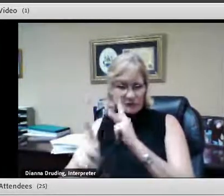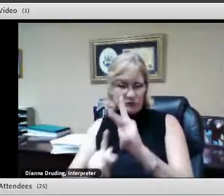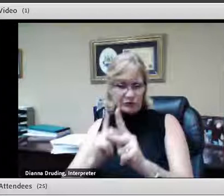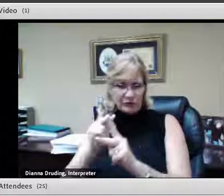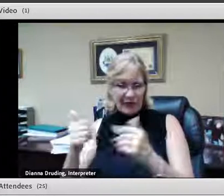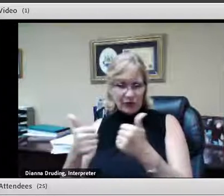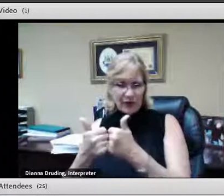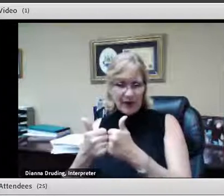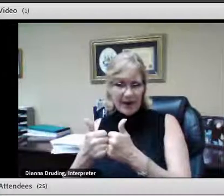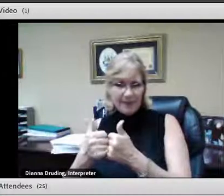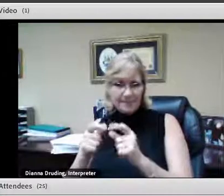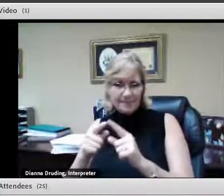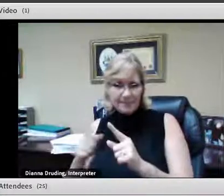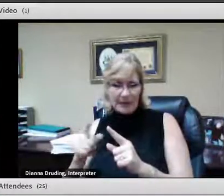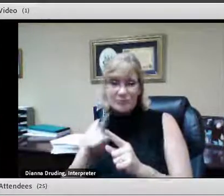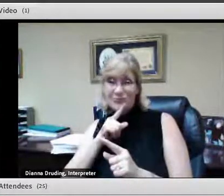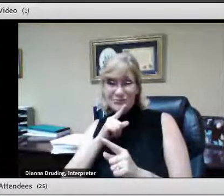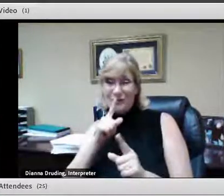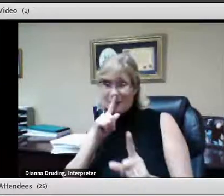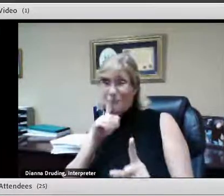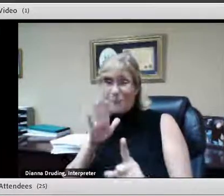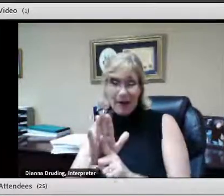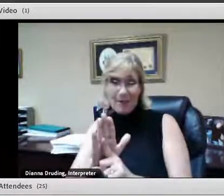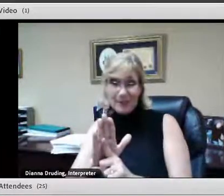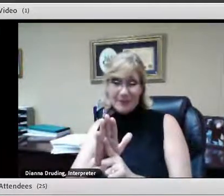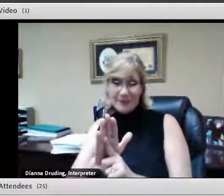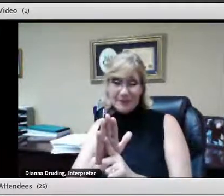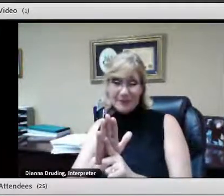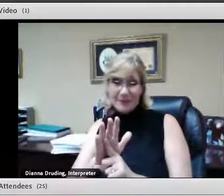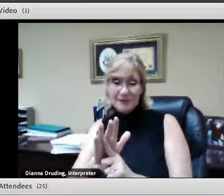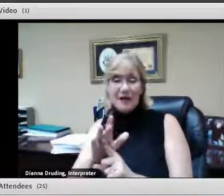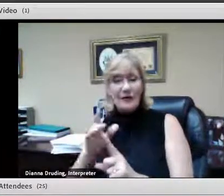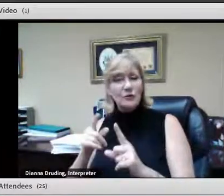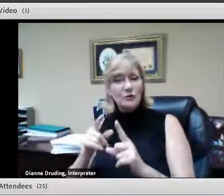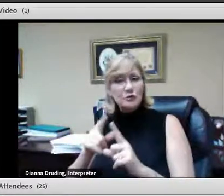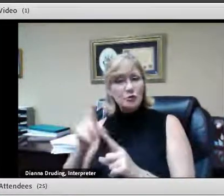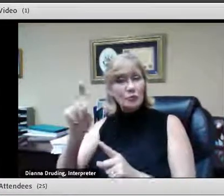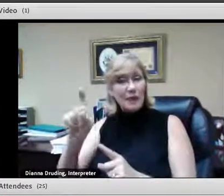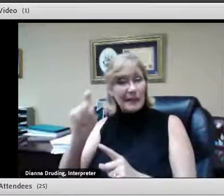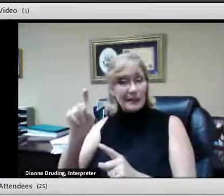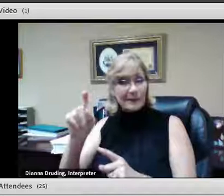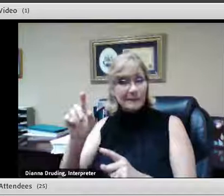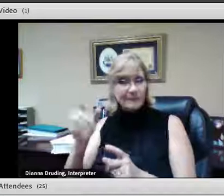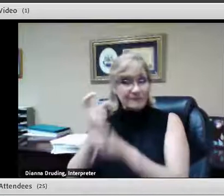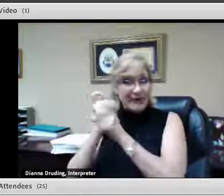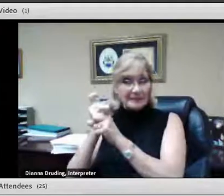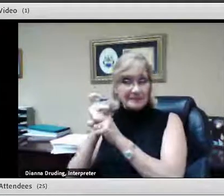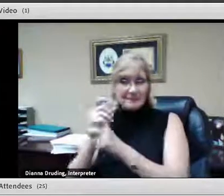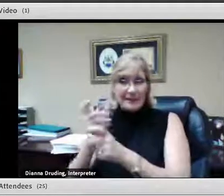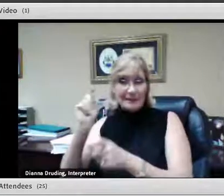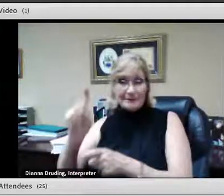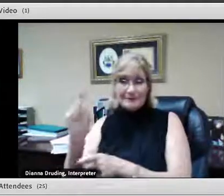if I told you, but they've become very, very popular. And the point of a clicker-style game is to click very fast and a lot of times.